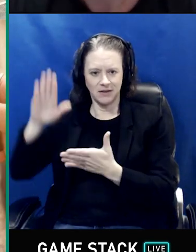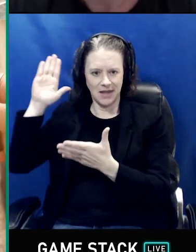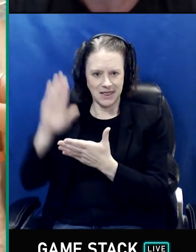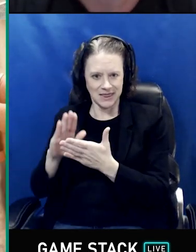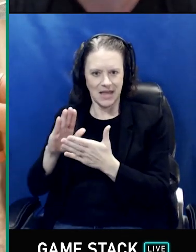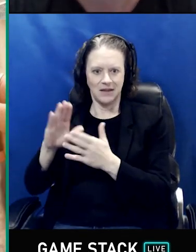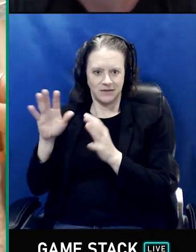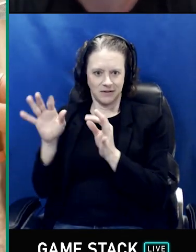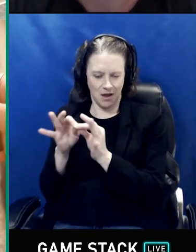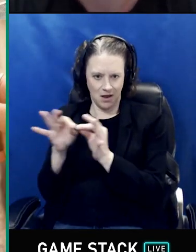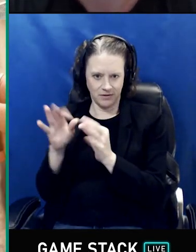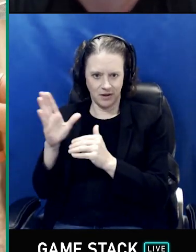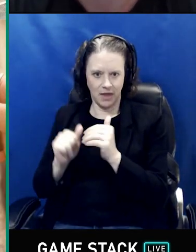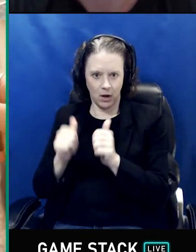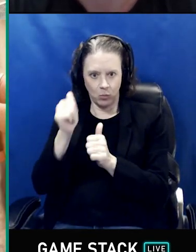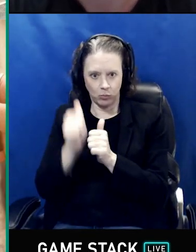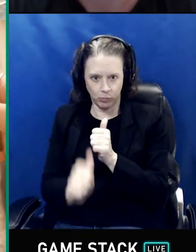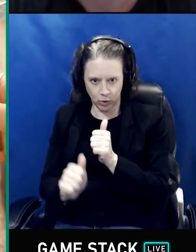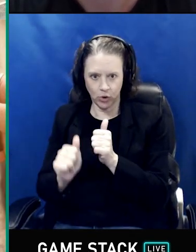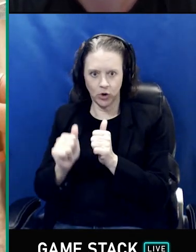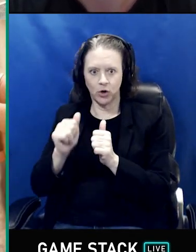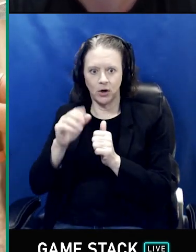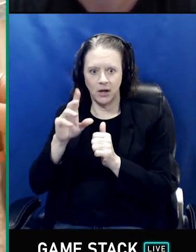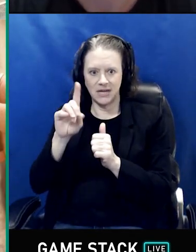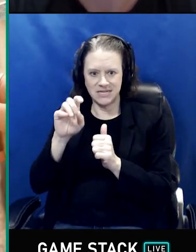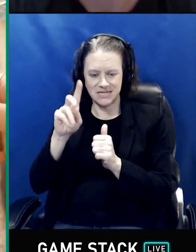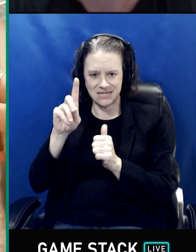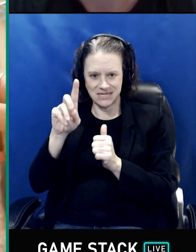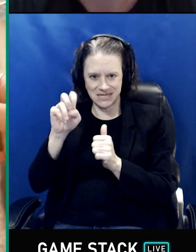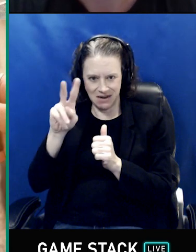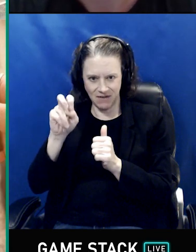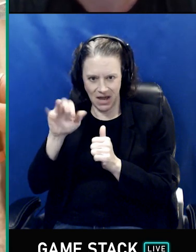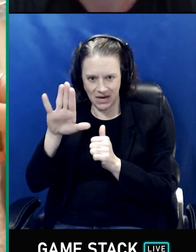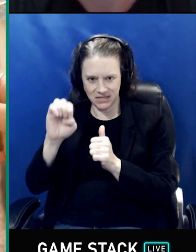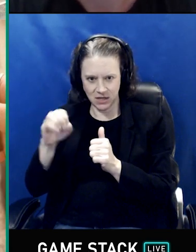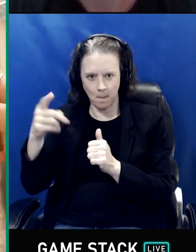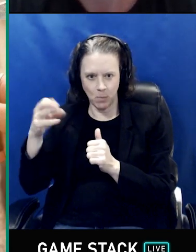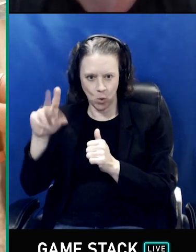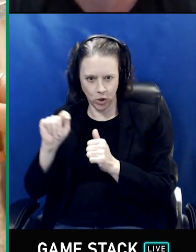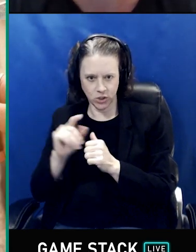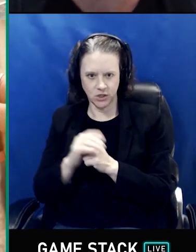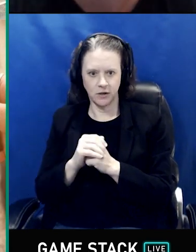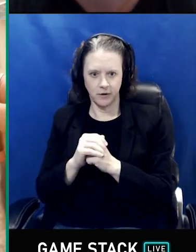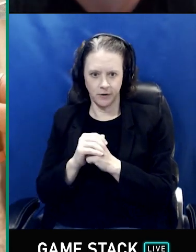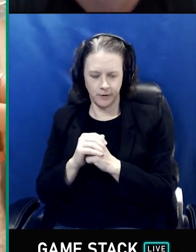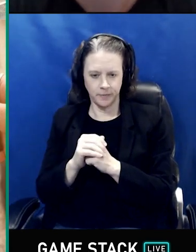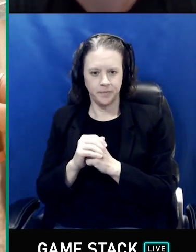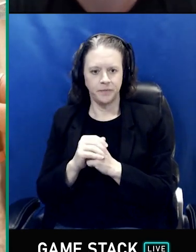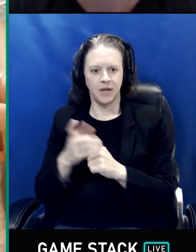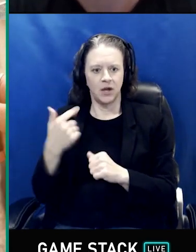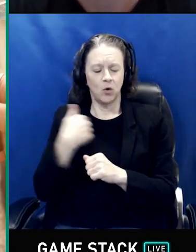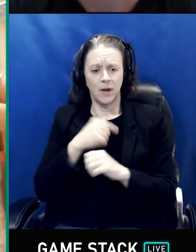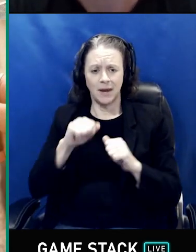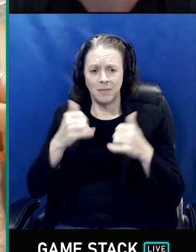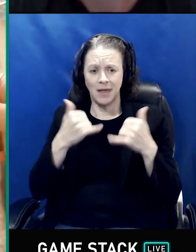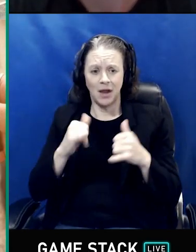This opens up opportunities for gamers to play where they want, when they want, and have a beautiful experience.